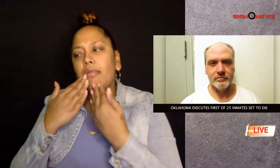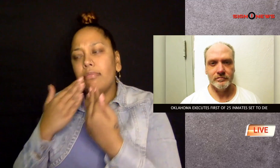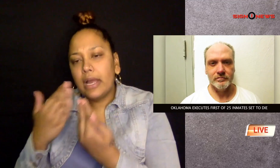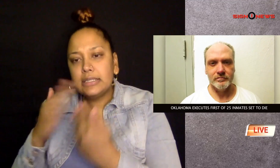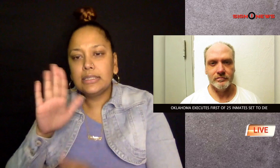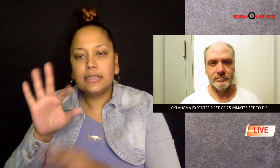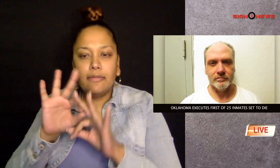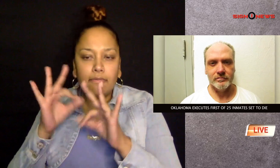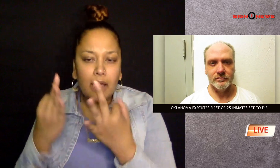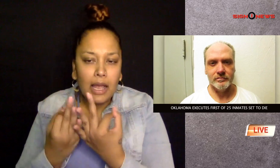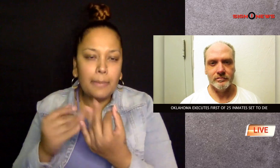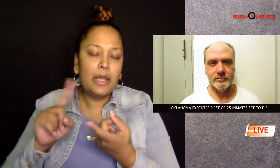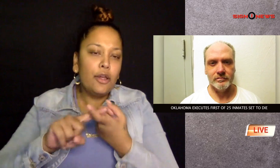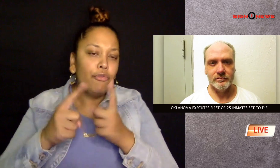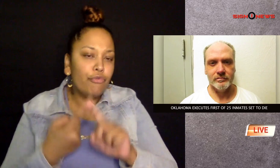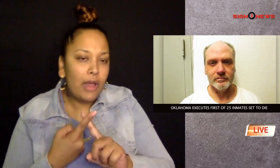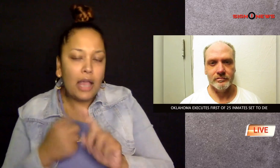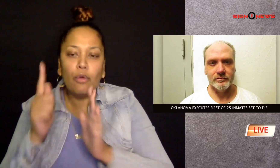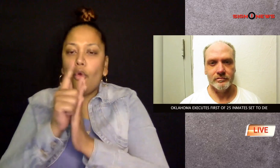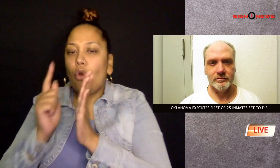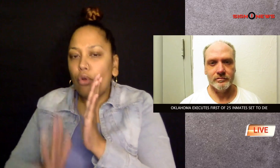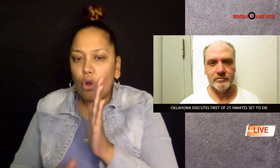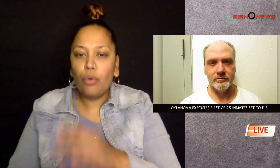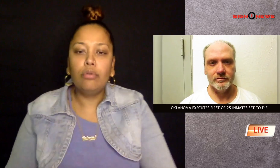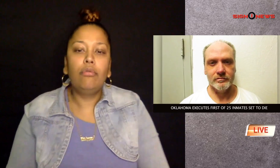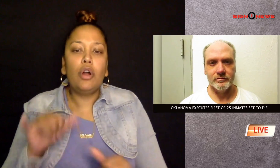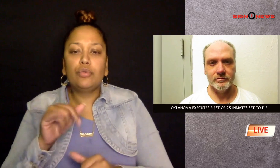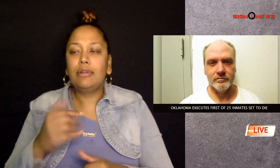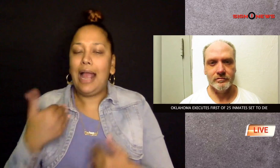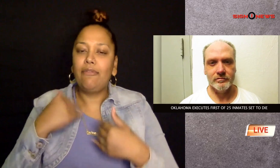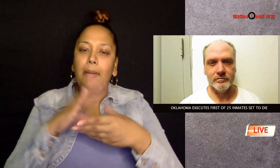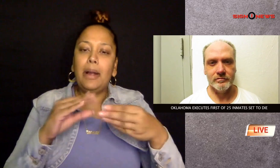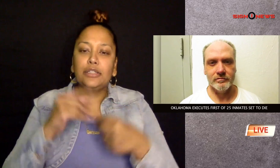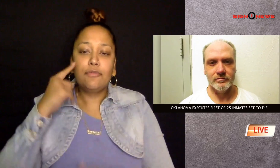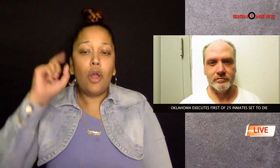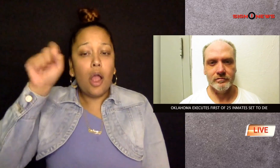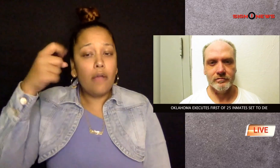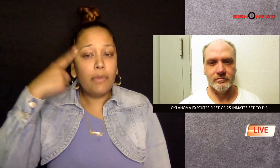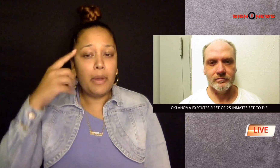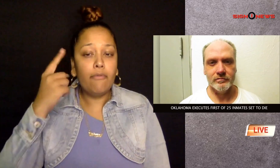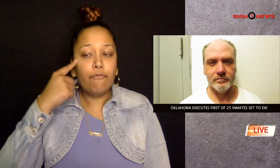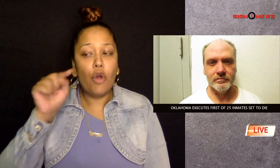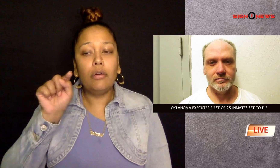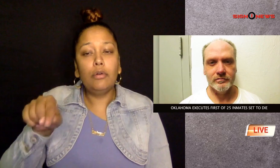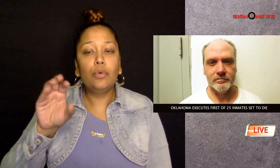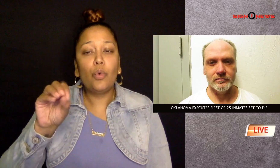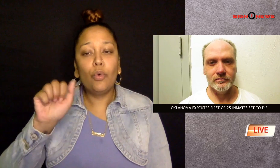in his last words Coddington thanked his family friends and lawyer and he also had